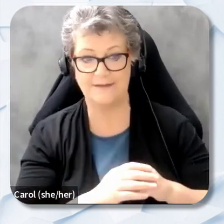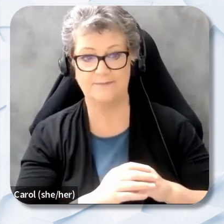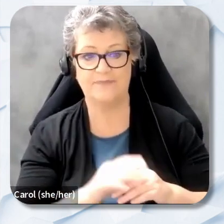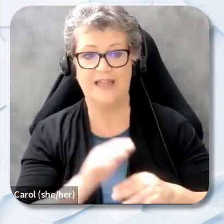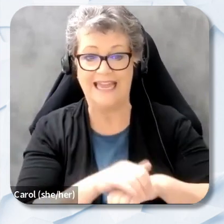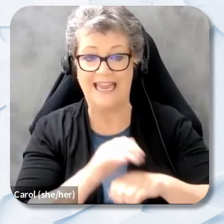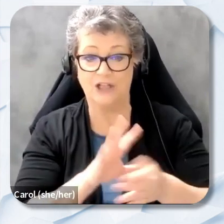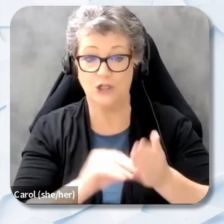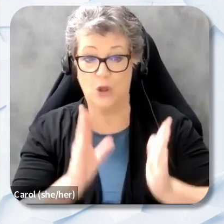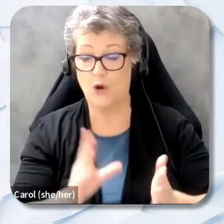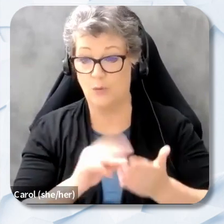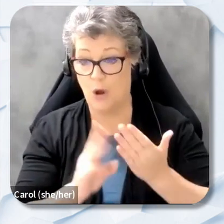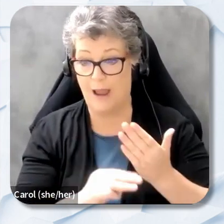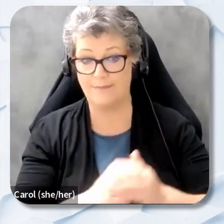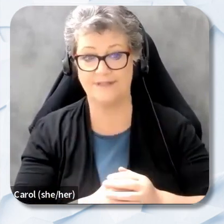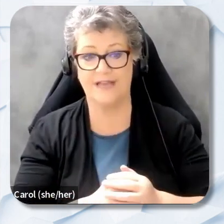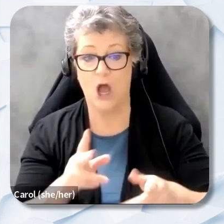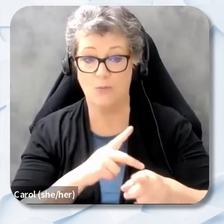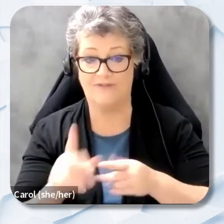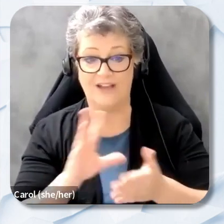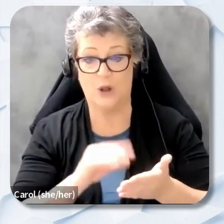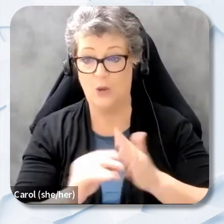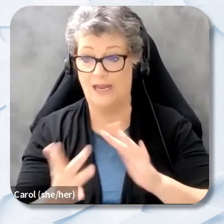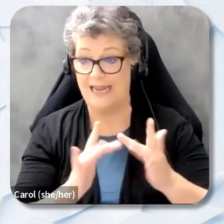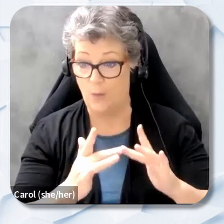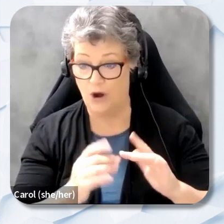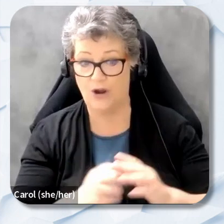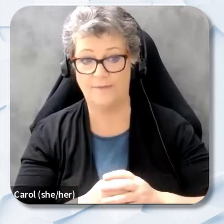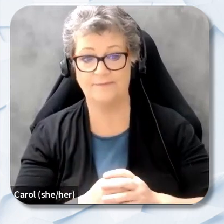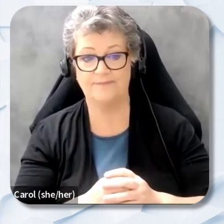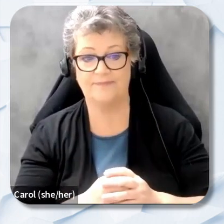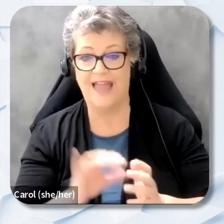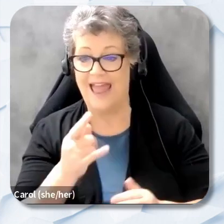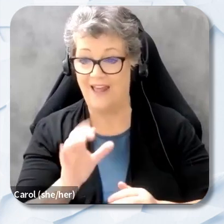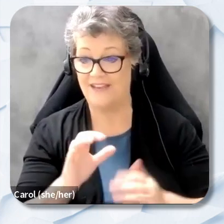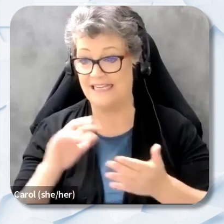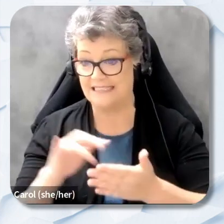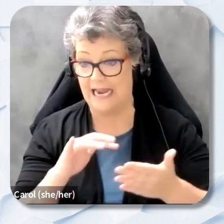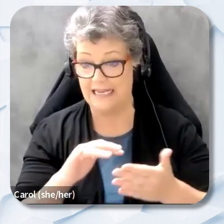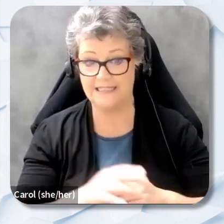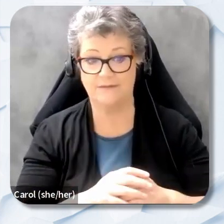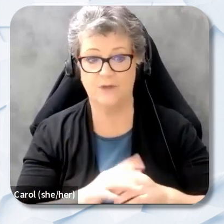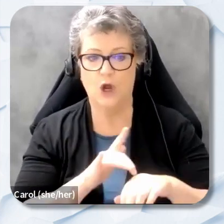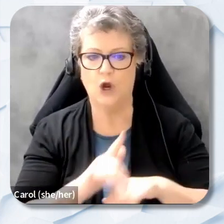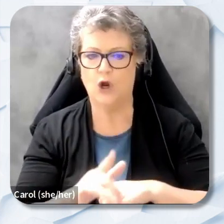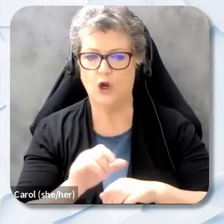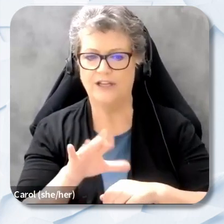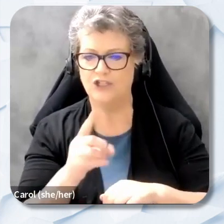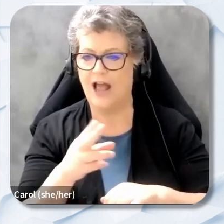Learner Programs, Professional Learning Networks, Ethnic Studies, Early Childhood Development,